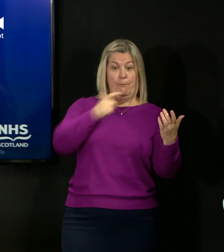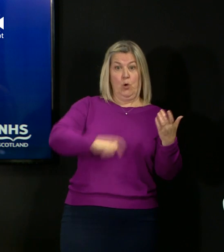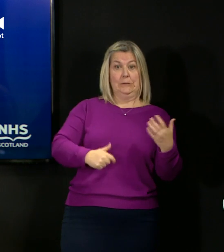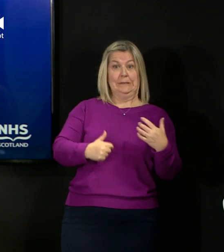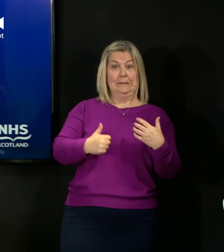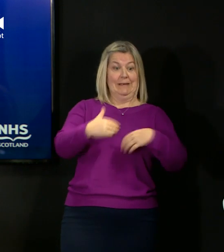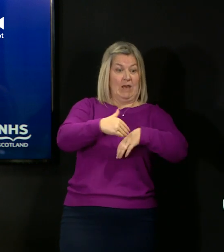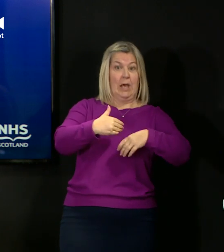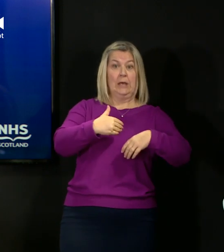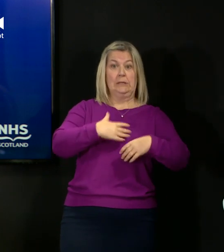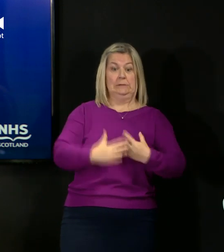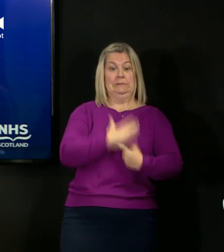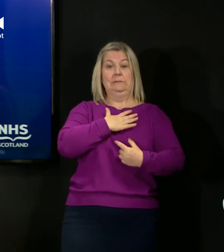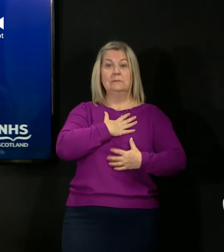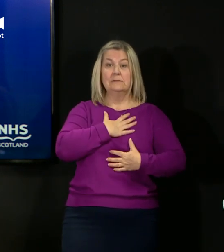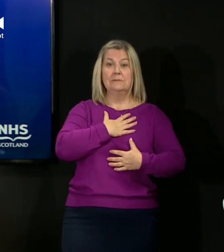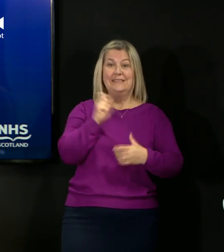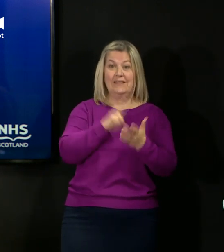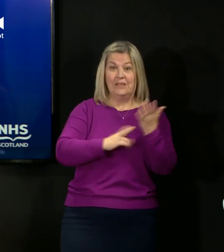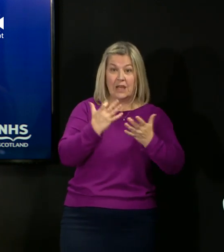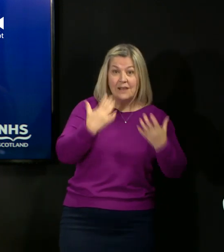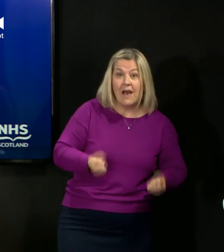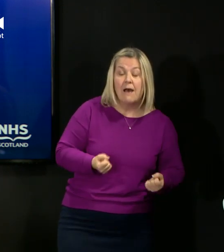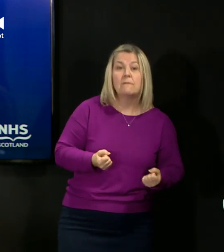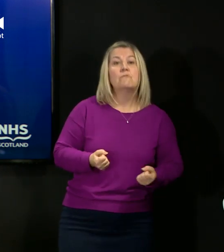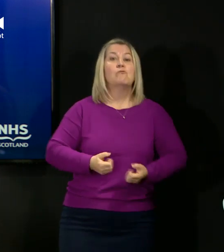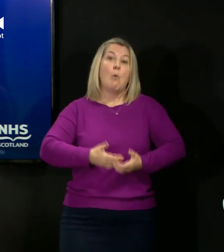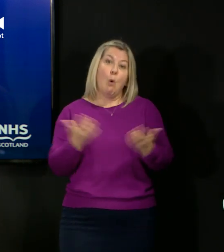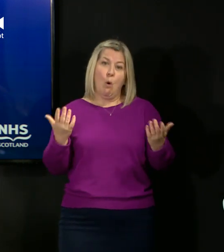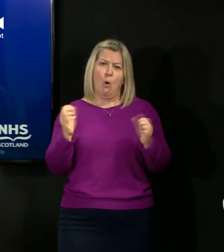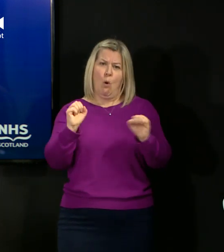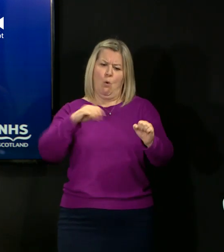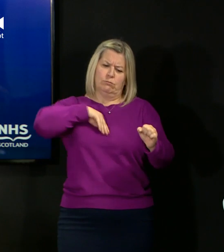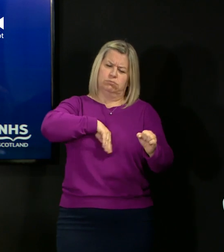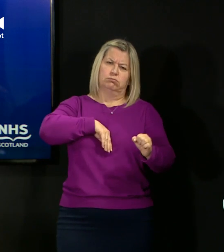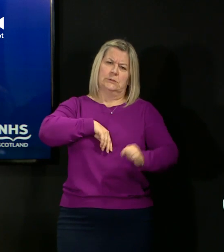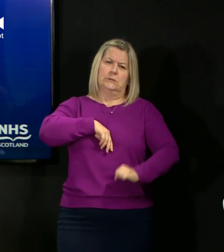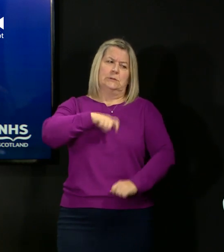COVID-19, and you will undoubtedly have your own anxieties and worries. That